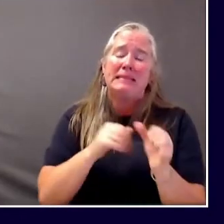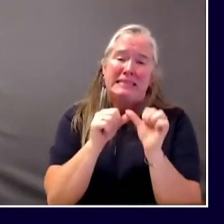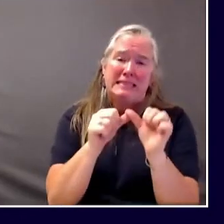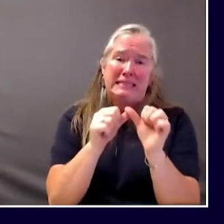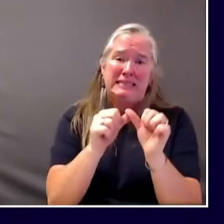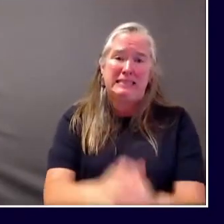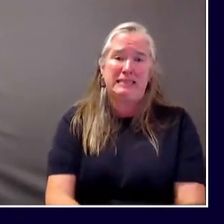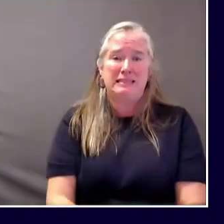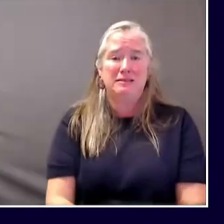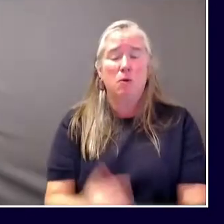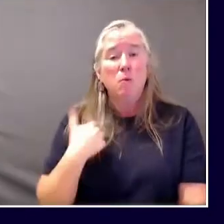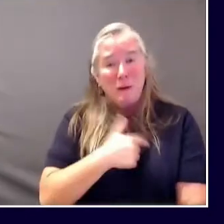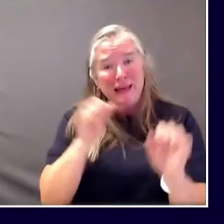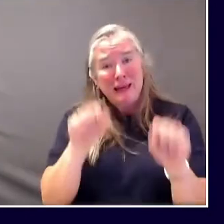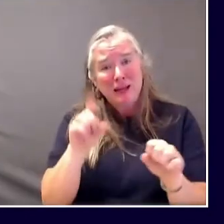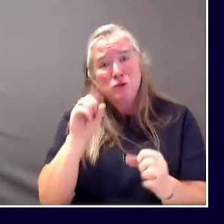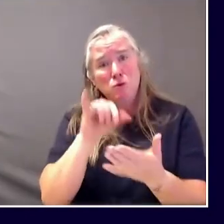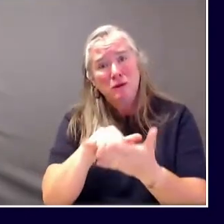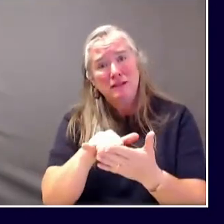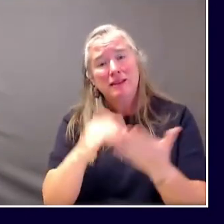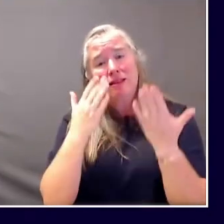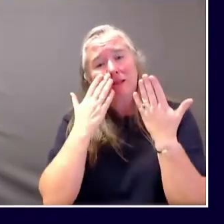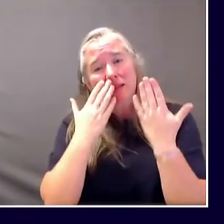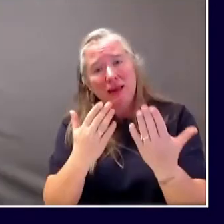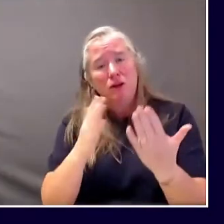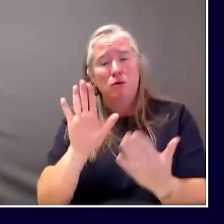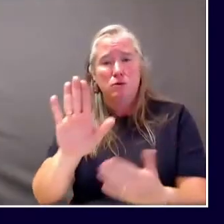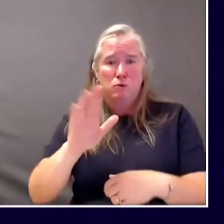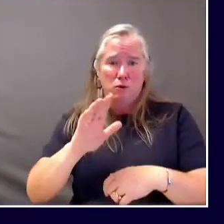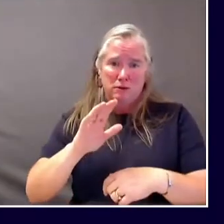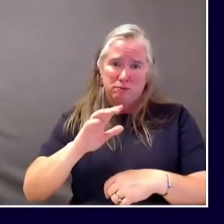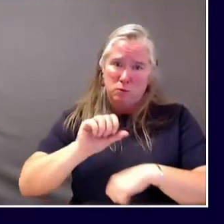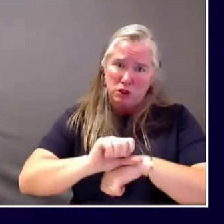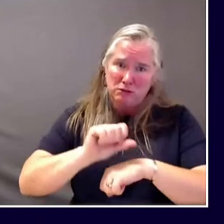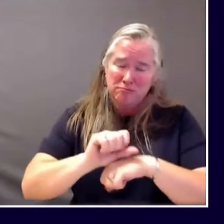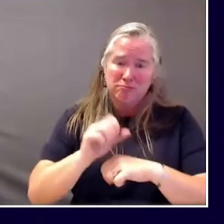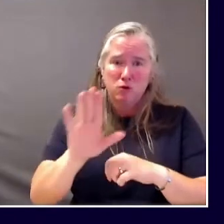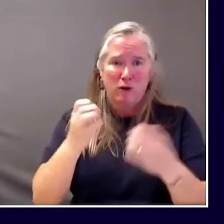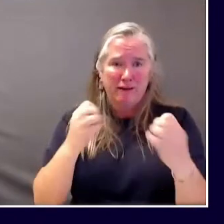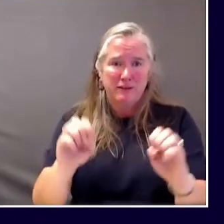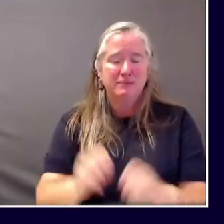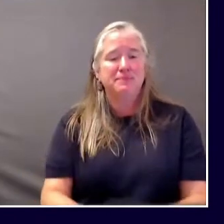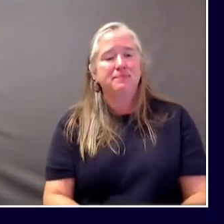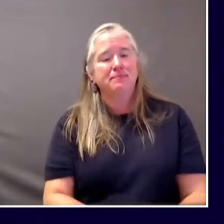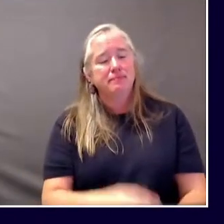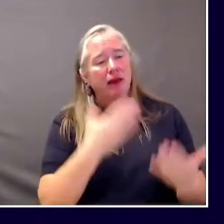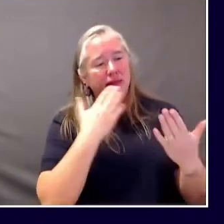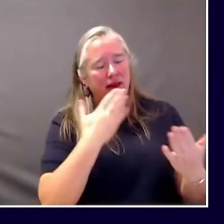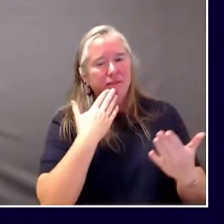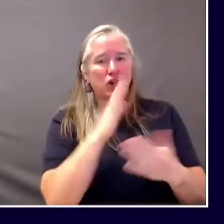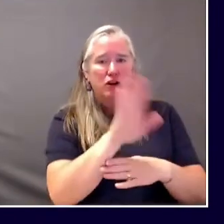we can do this thank you thank you very much governor have a good afternoon everyone will catch up again